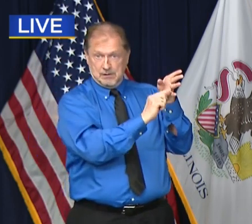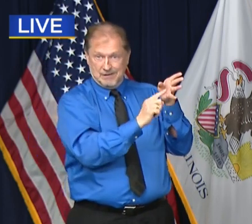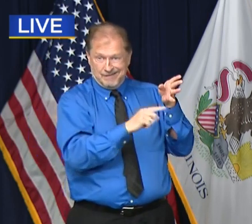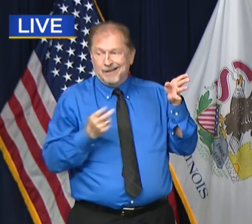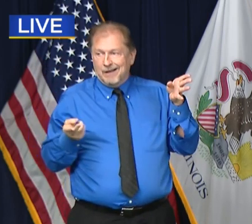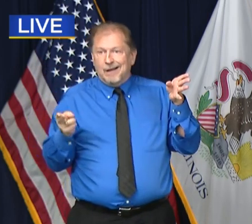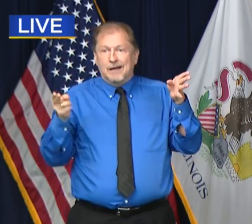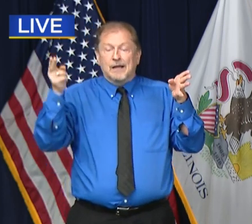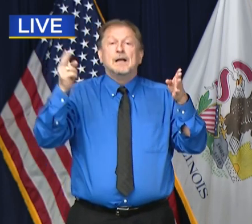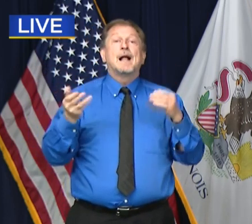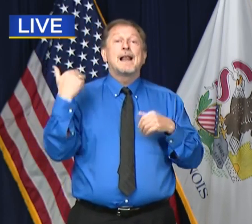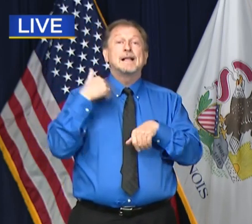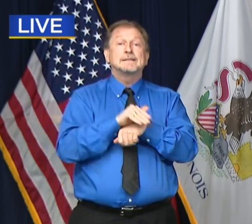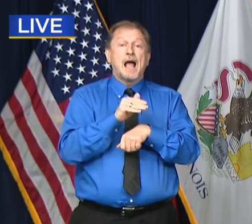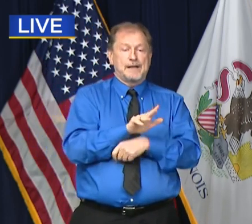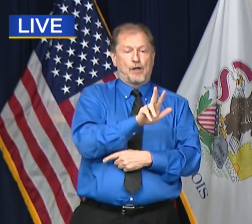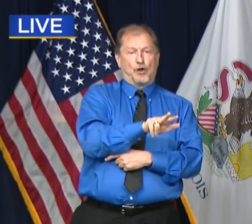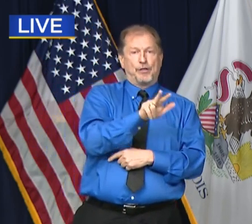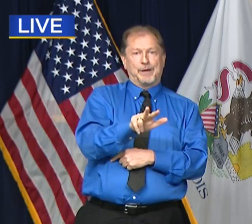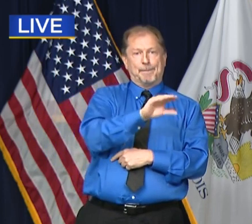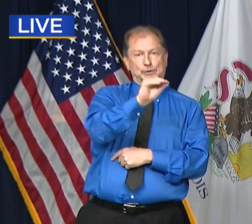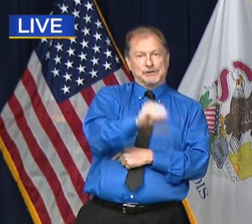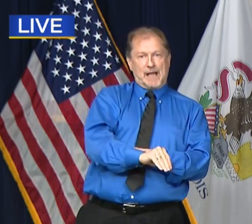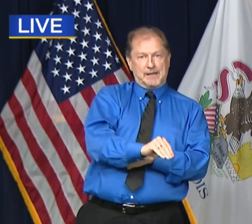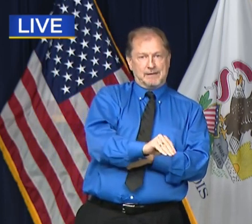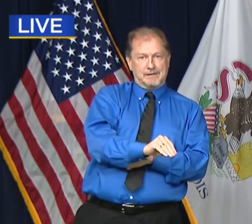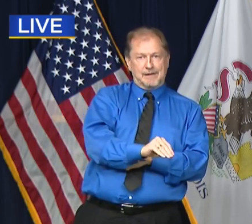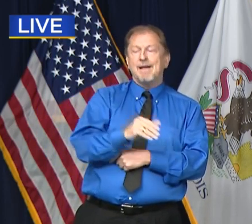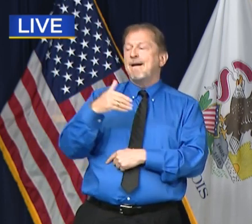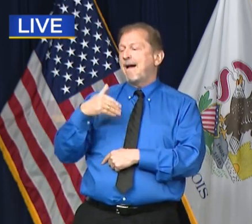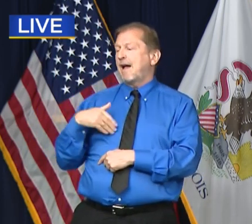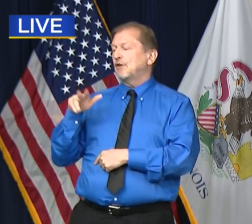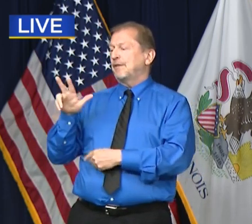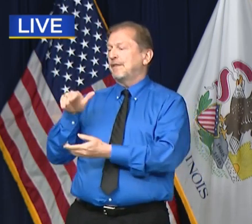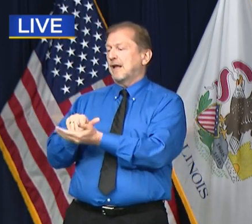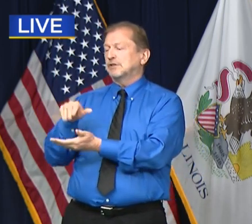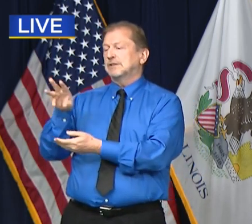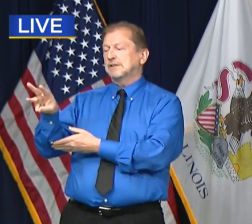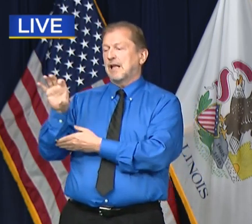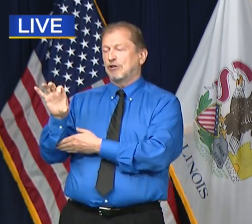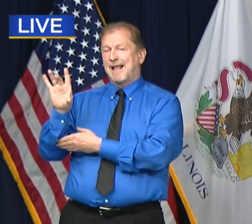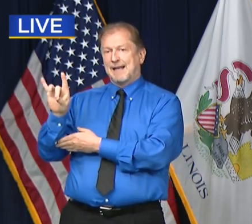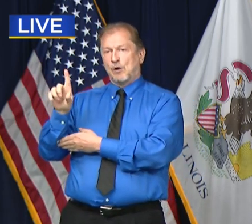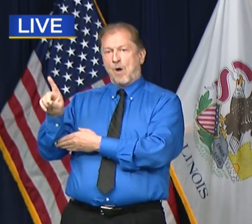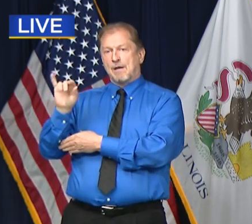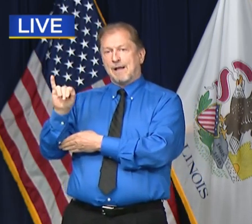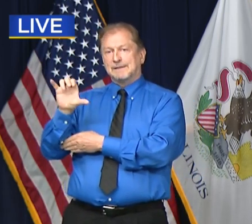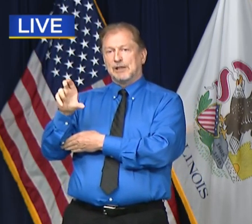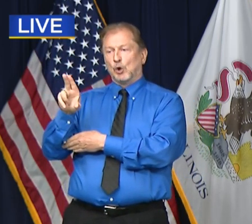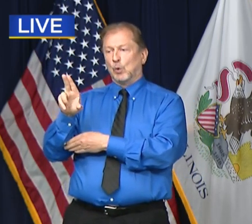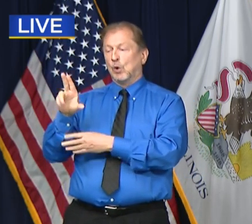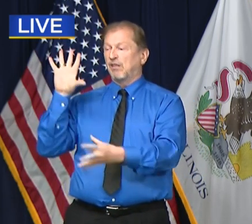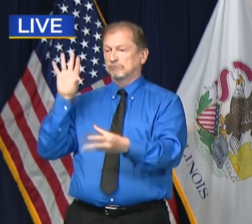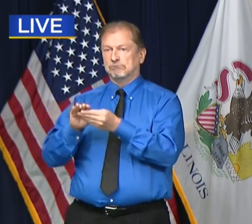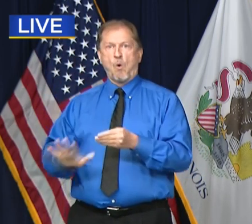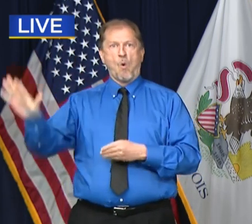ON APRIL 26, 34% OF 3000? HUNDRED AND 31 ICU BEDS AS OF